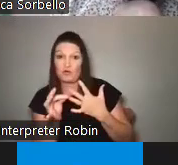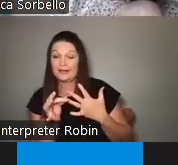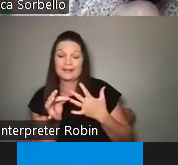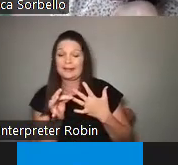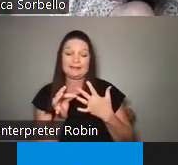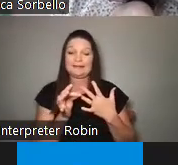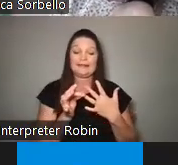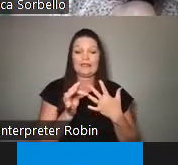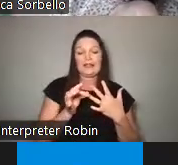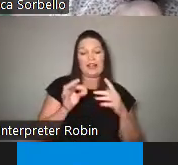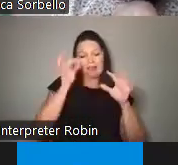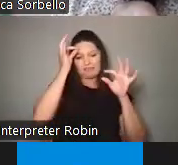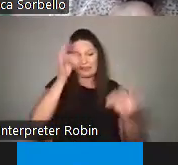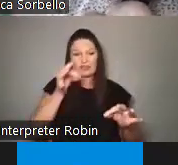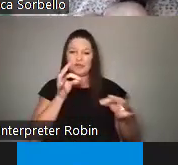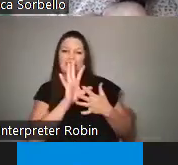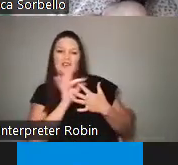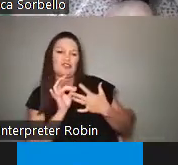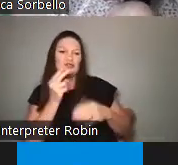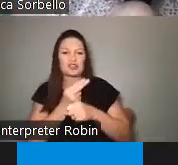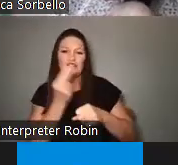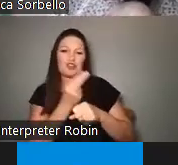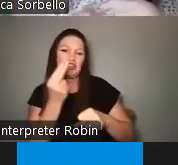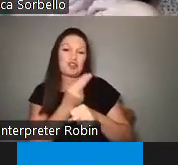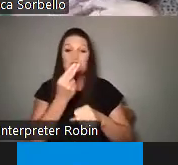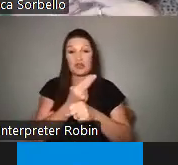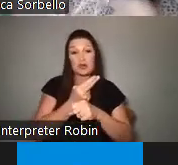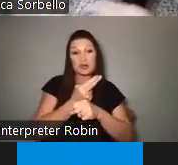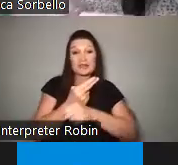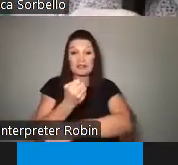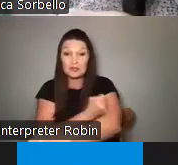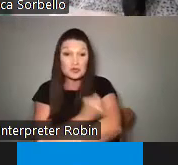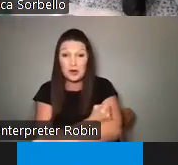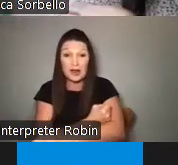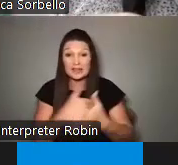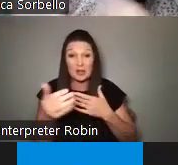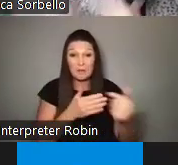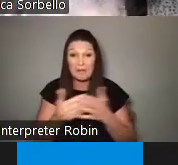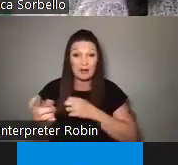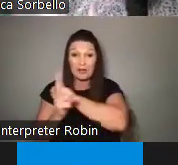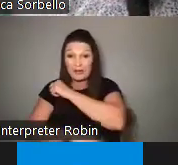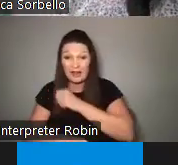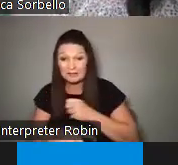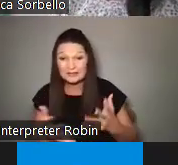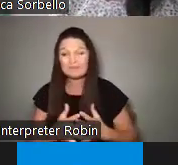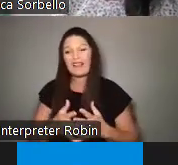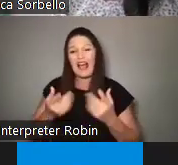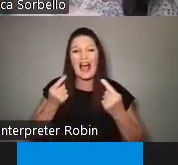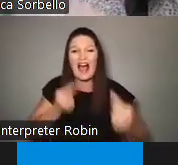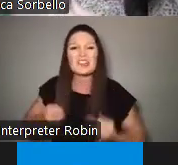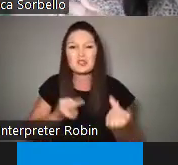communicate that to folks in my life that didn't work alongside me every day. Usually it would just result